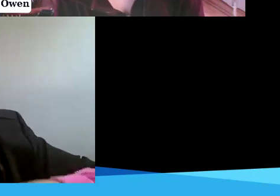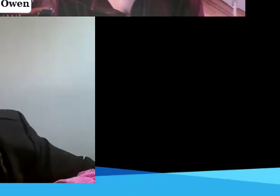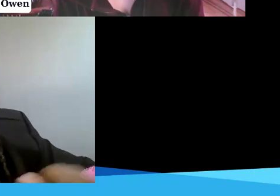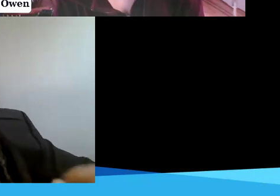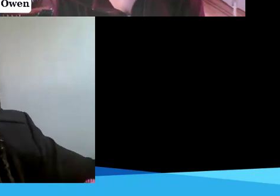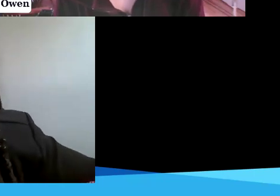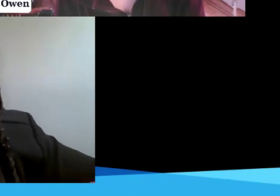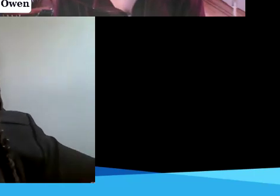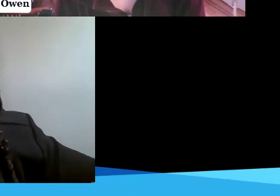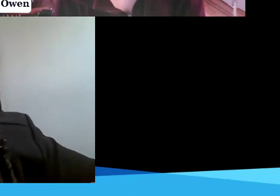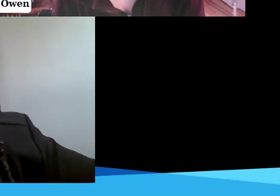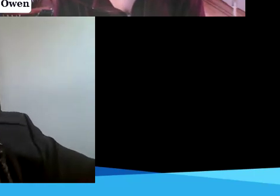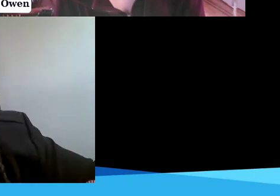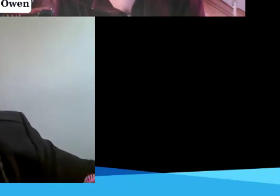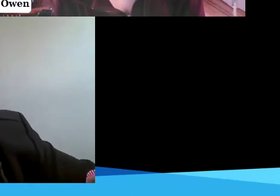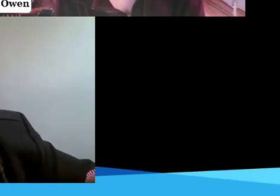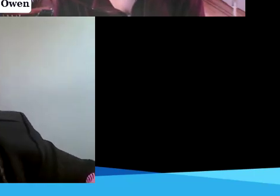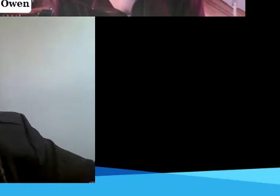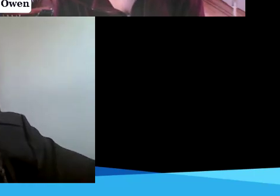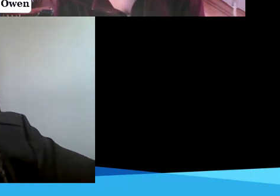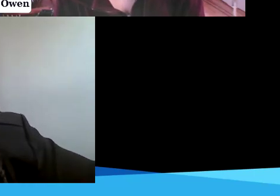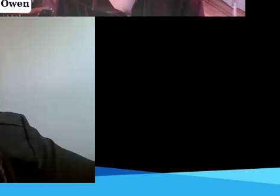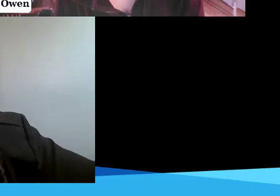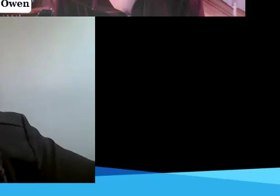so we had to have an emergency C-section, but my water broke on its own.